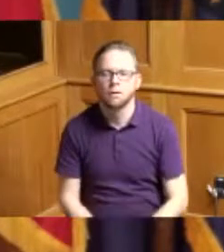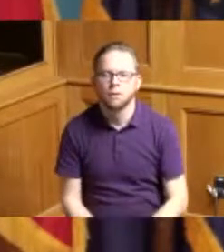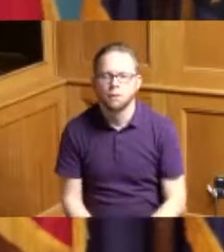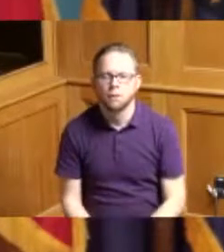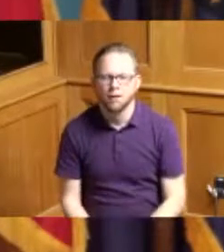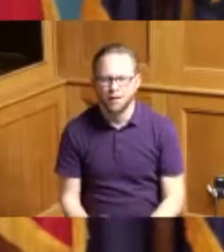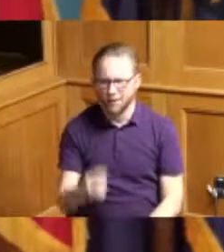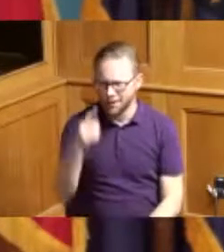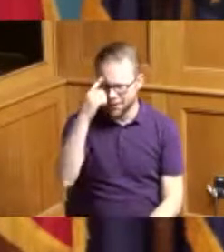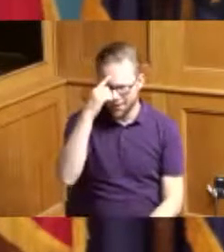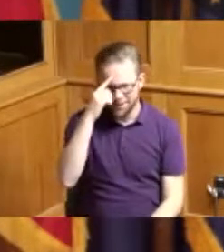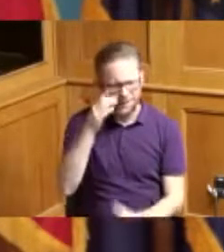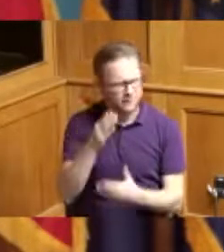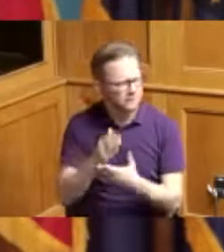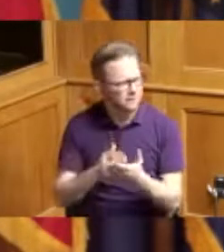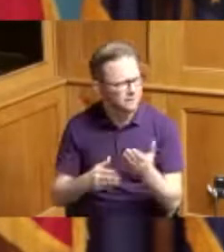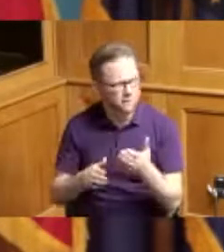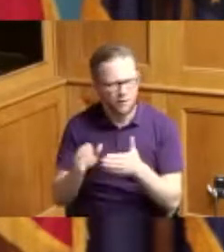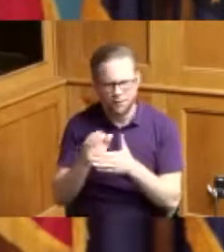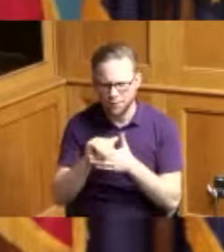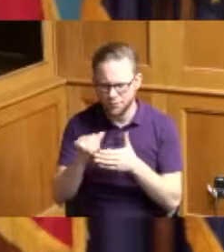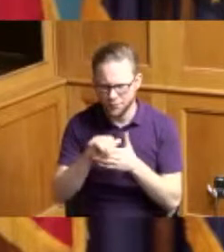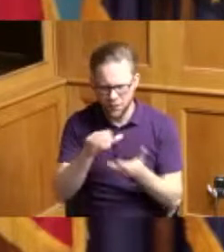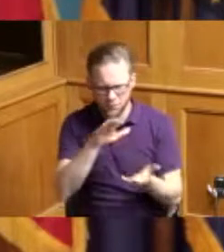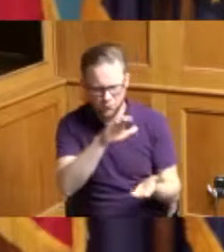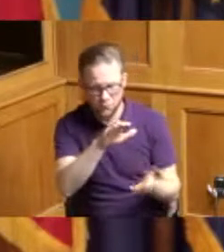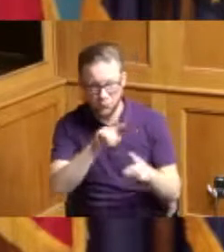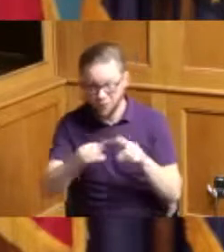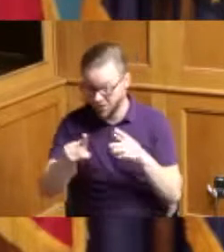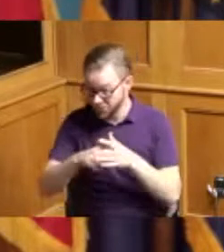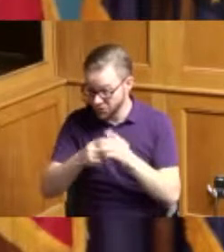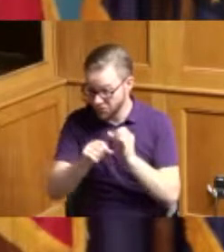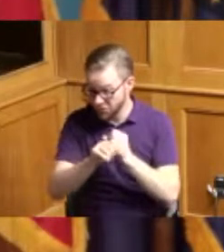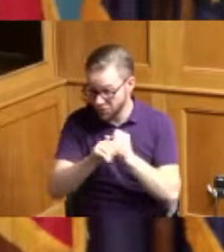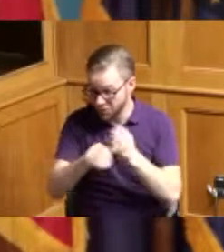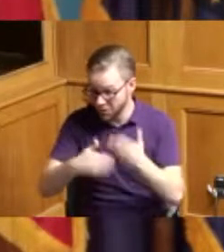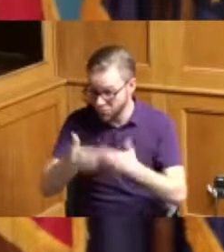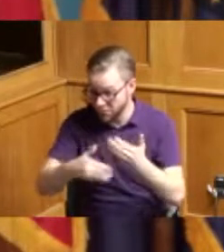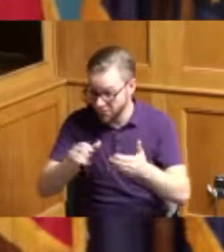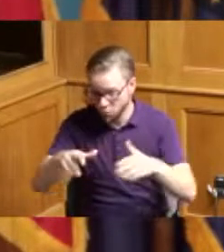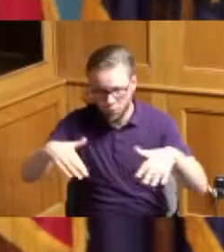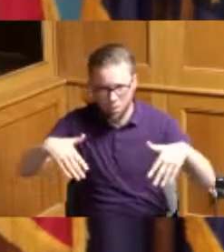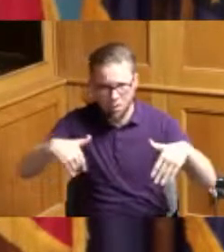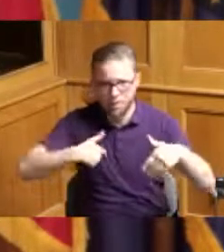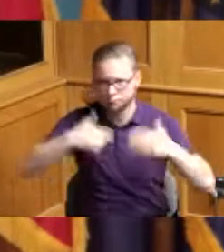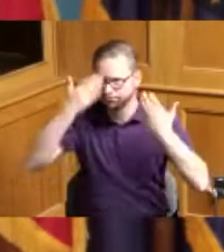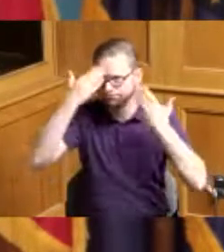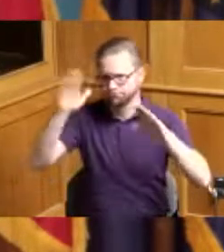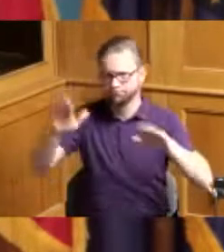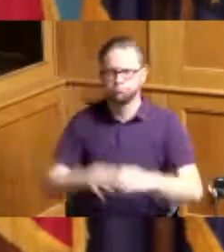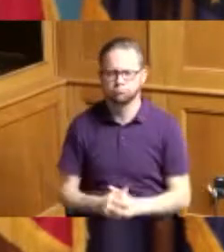some dollar amounts but I don't know if we started that marketing process so definitely support that